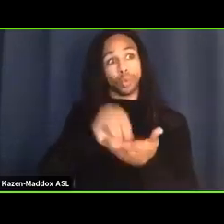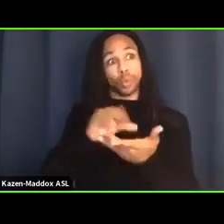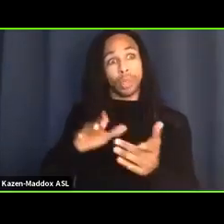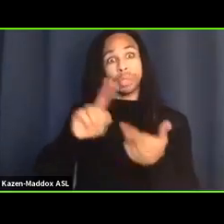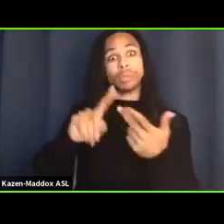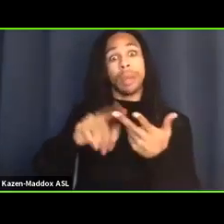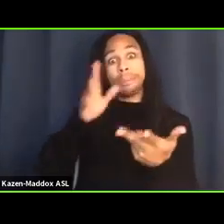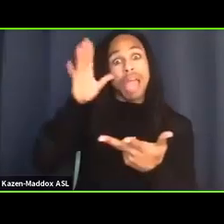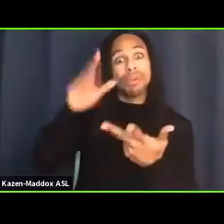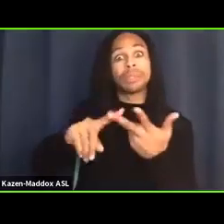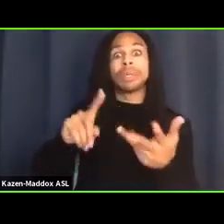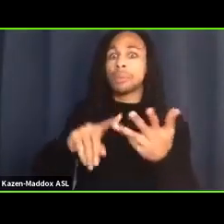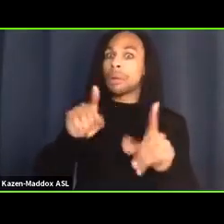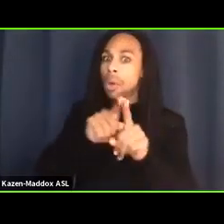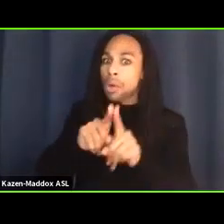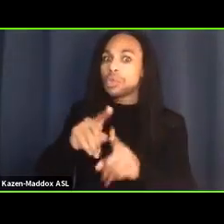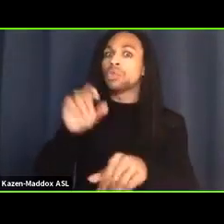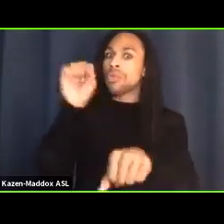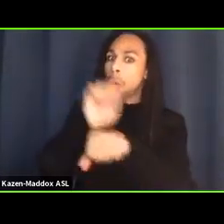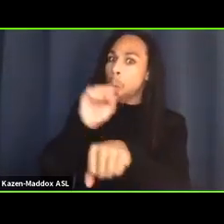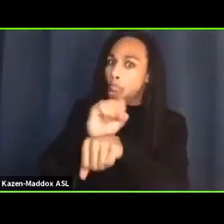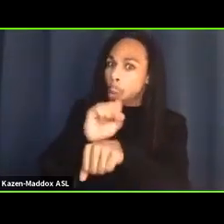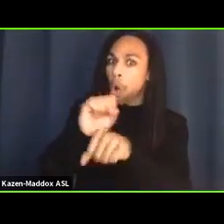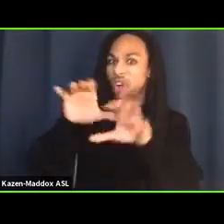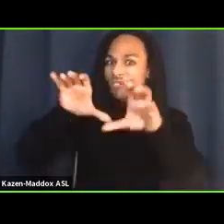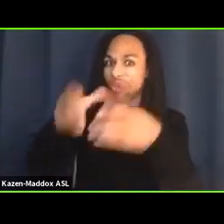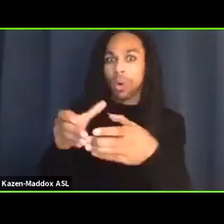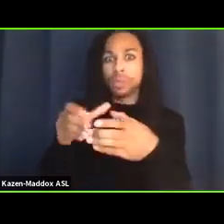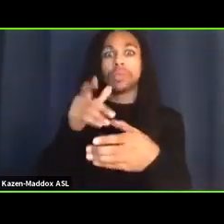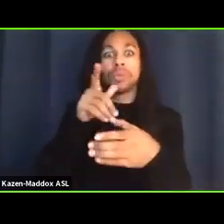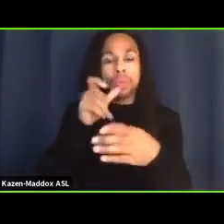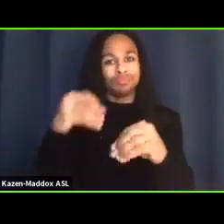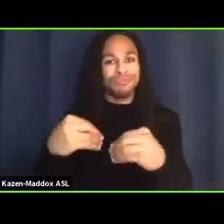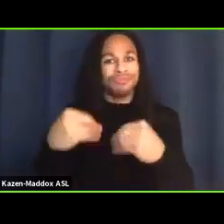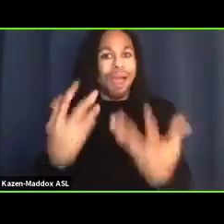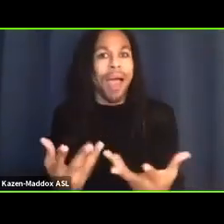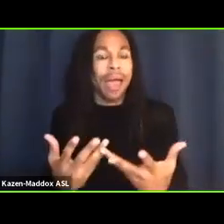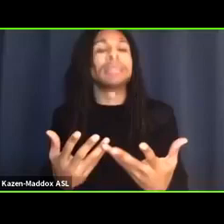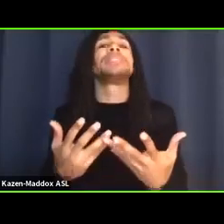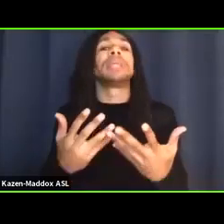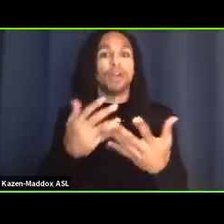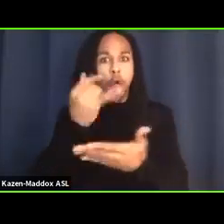an opportunity for the processing of trauma, for folks being able to tell their stories,